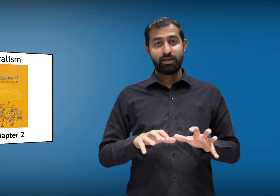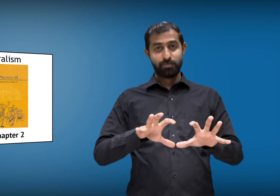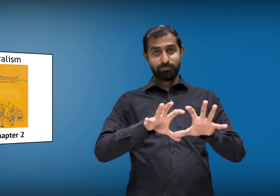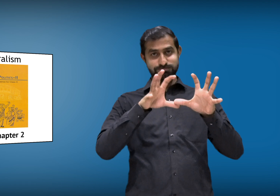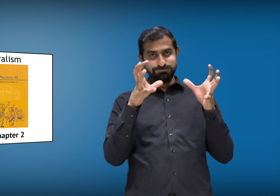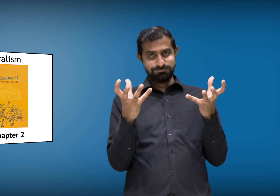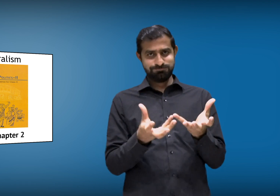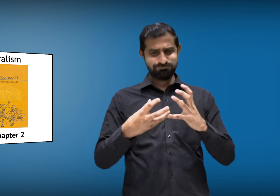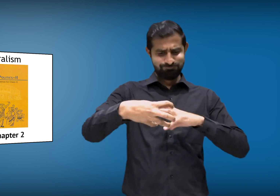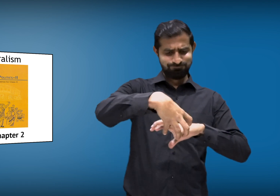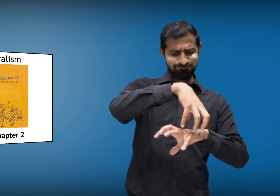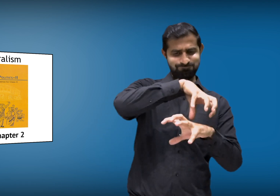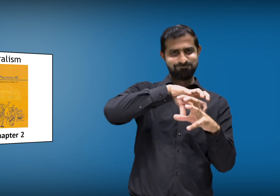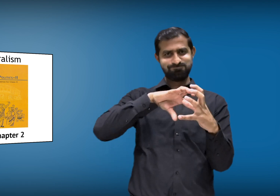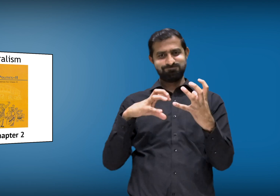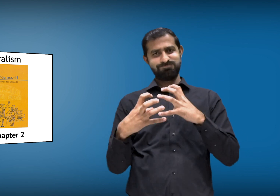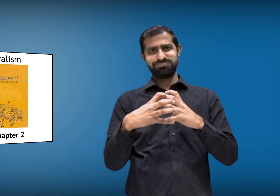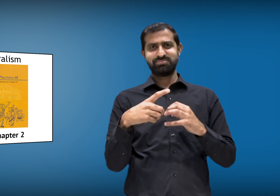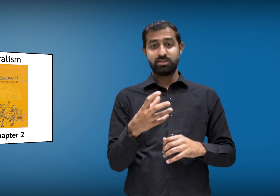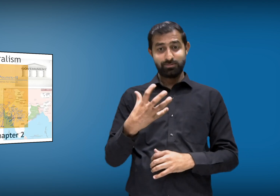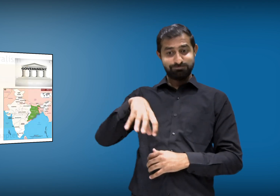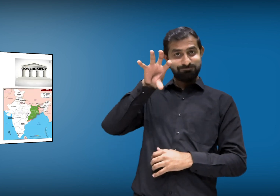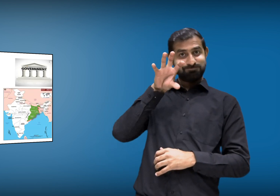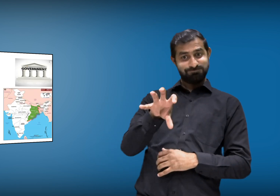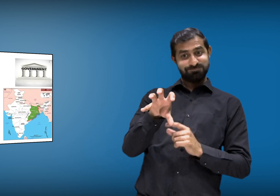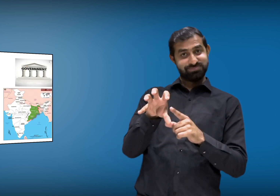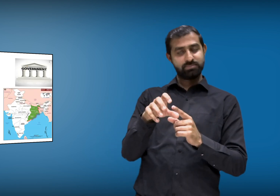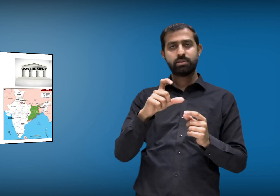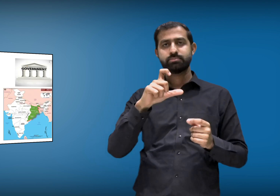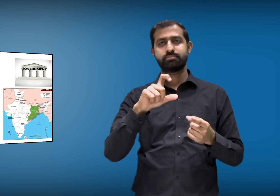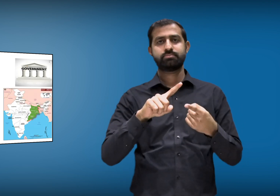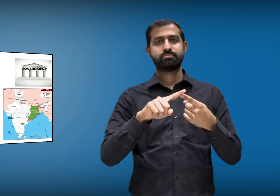Across the world, various countries have two sets of governments that rule the country.